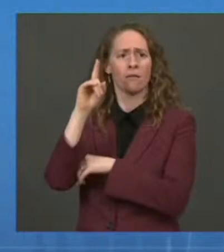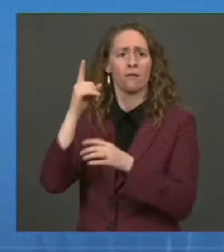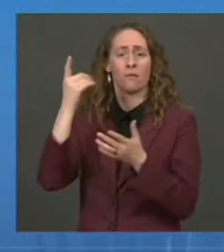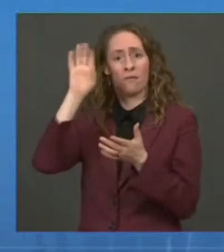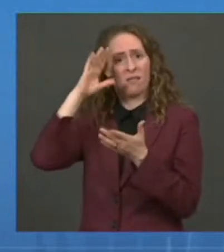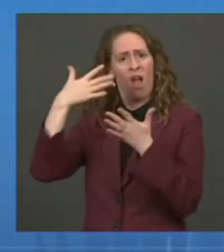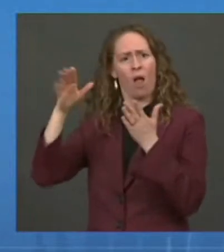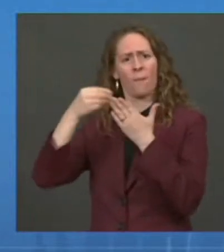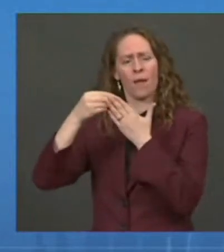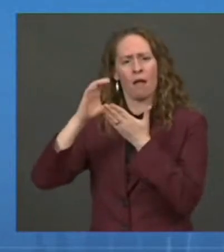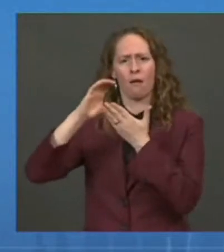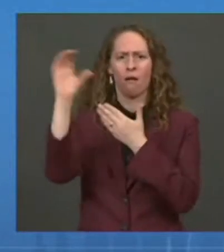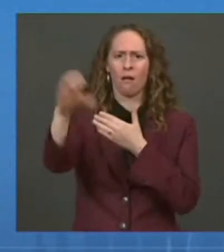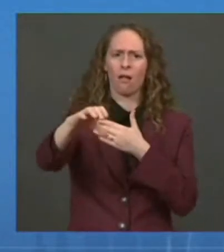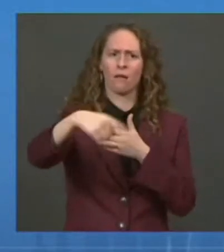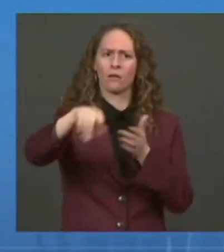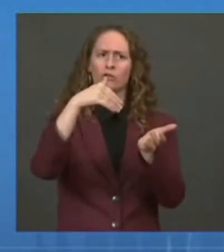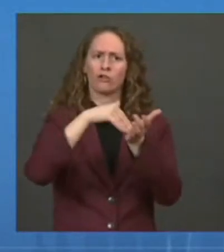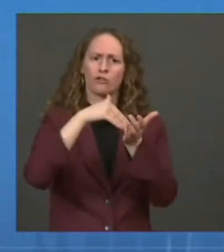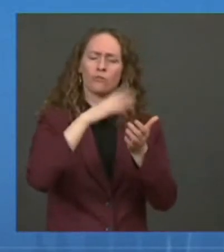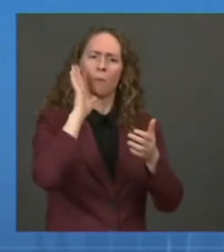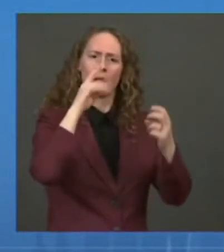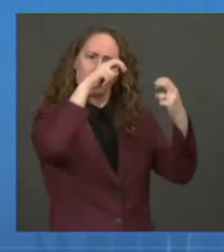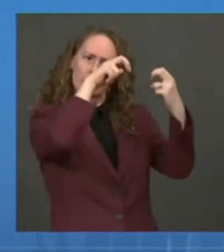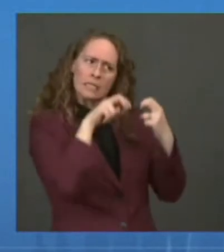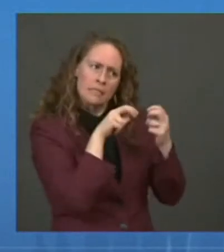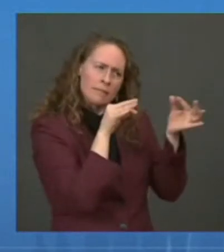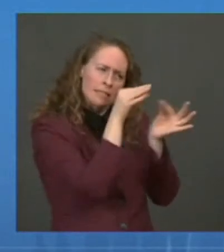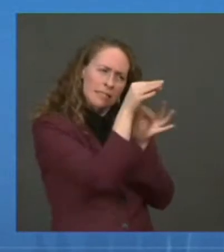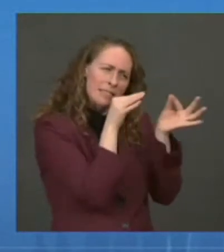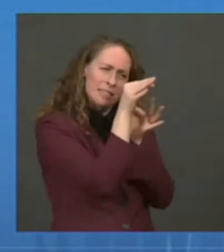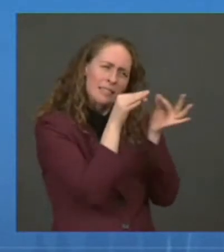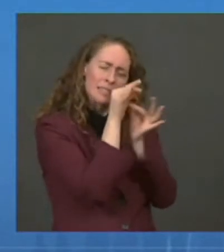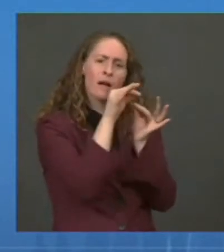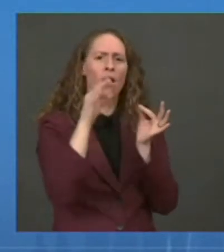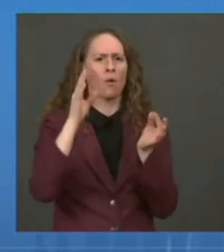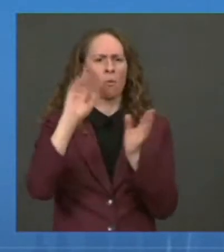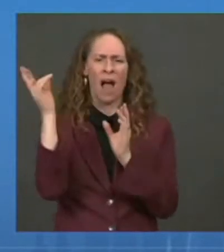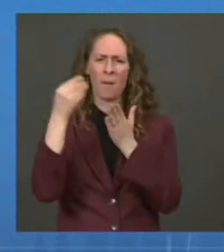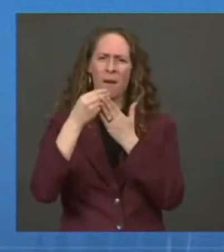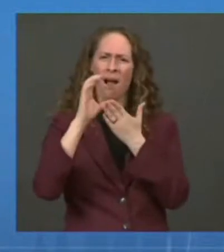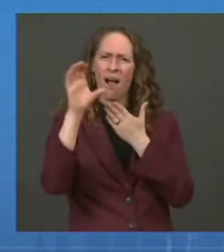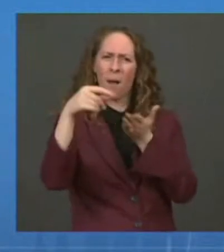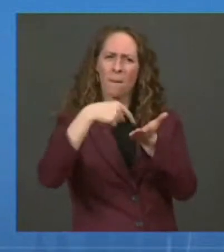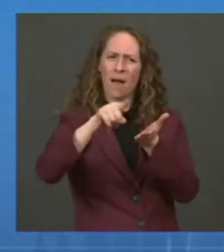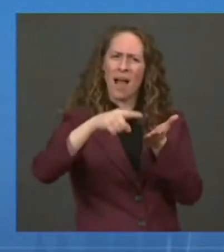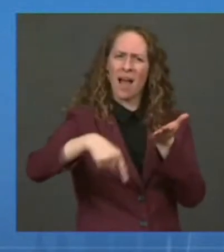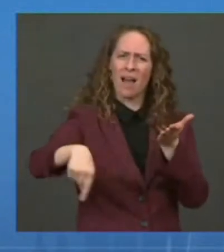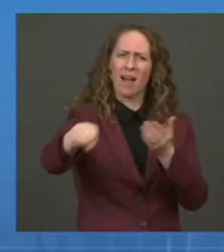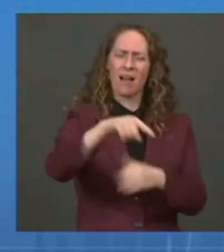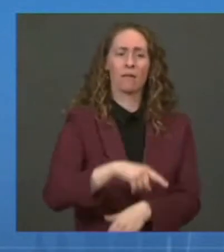VACCINATION. THAT'S WHY MEDICAID WILL BEGIN TO PAY AND TALK TO FAMILIES ABOUT THE IMPORTANCE OF VACCINES FOR KIDS.